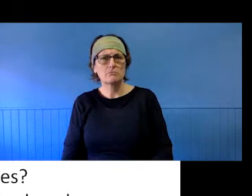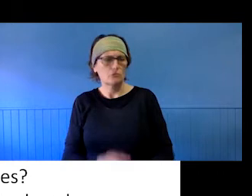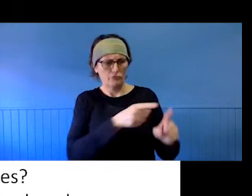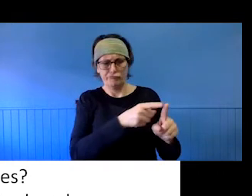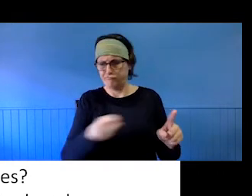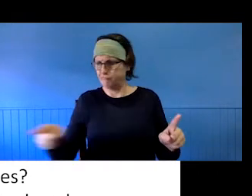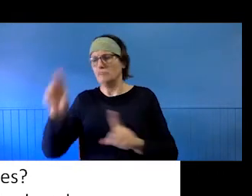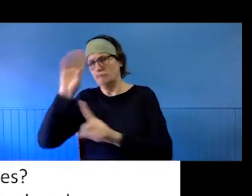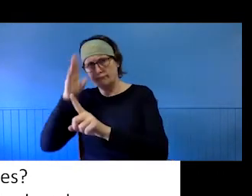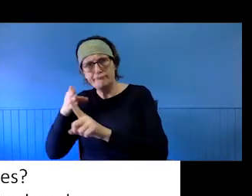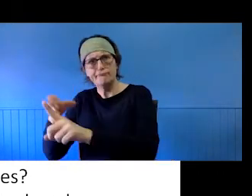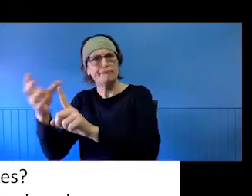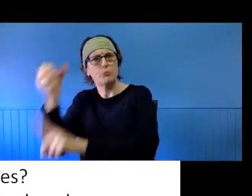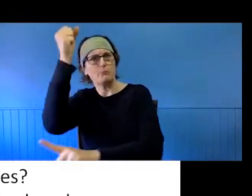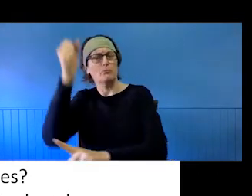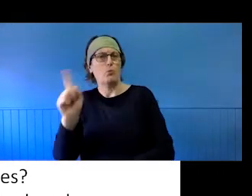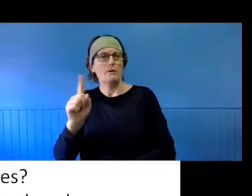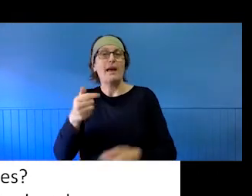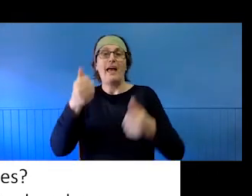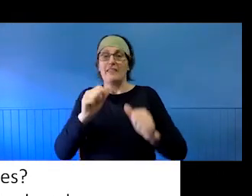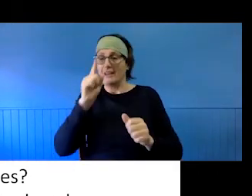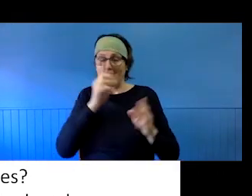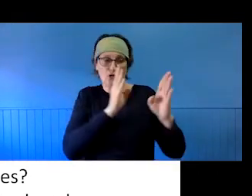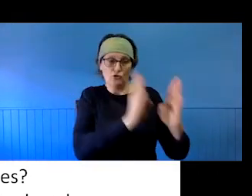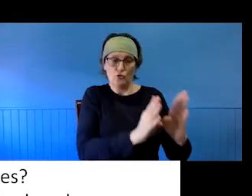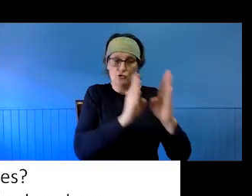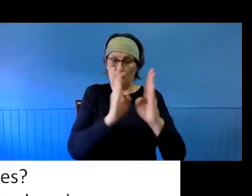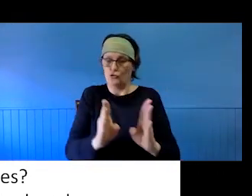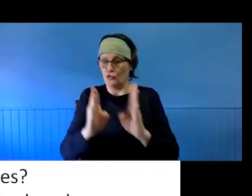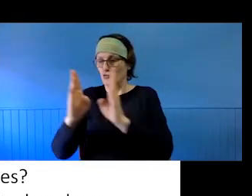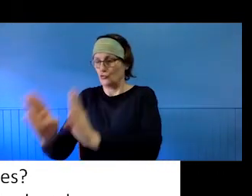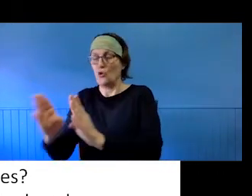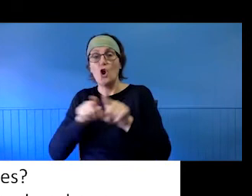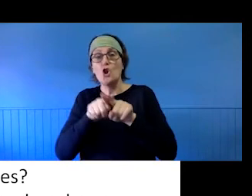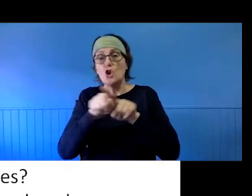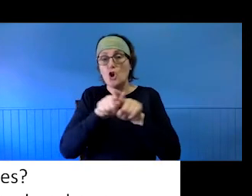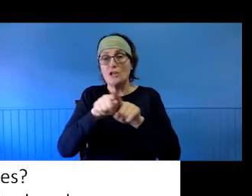down into learning concepts. Then I break it down into audio or video,